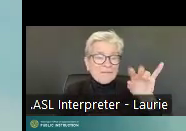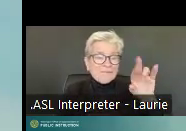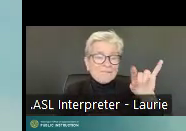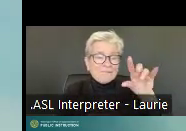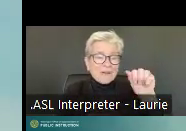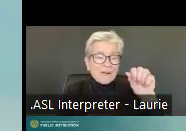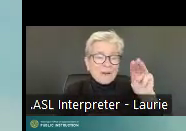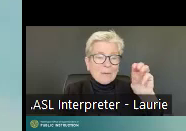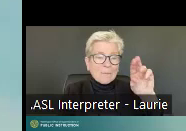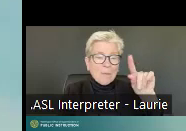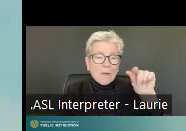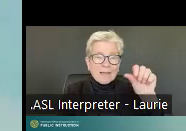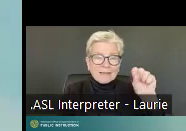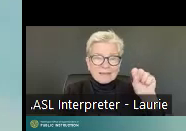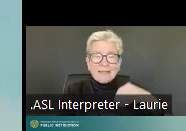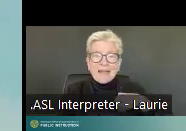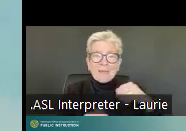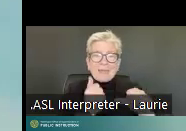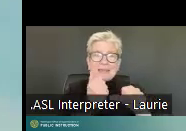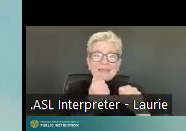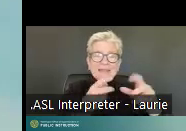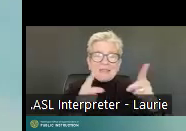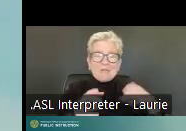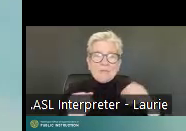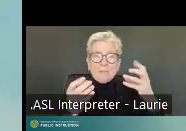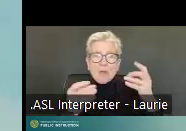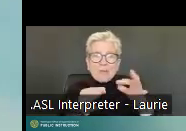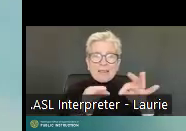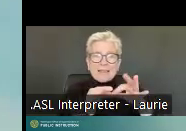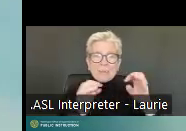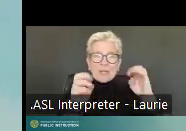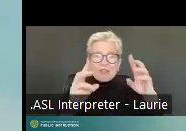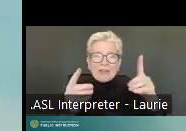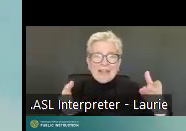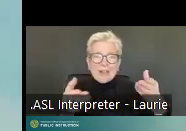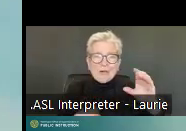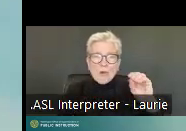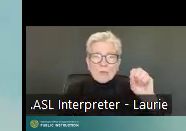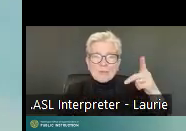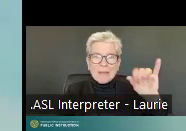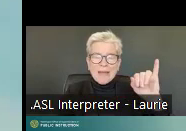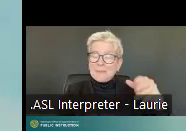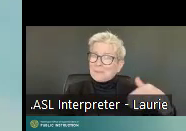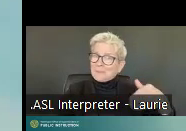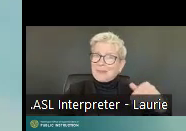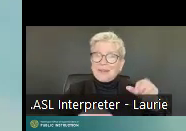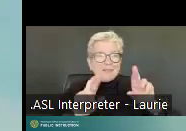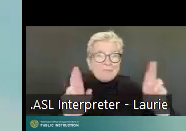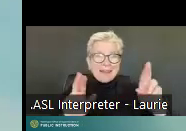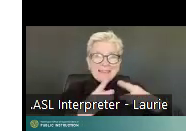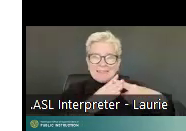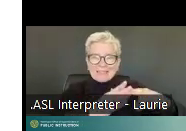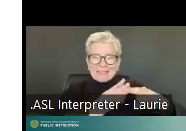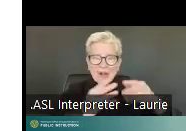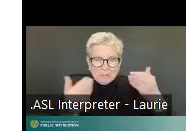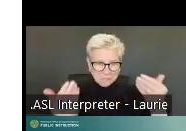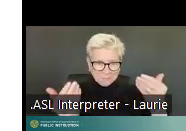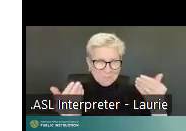Director of Multilingual Education here at OSPI. All right, well let's get started and you know,